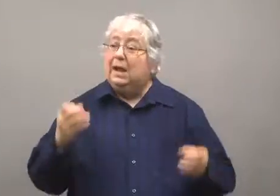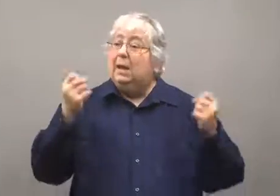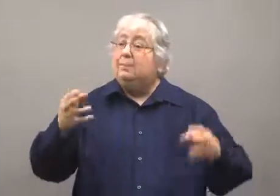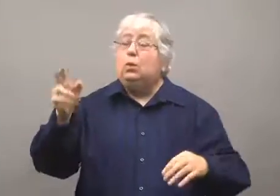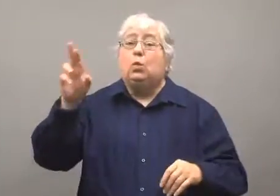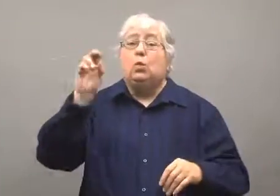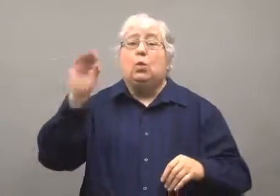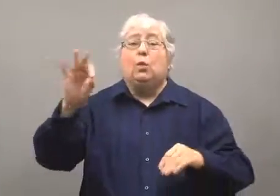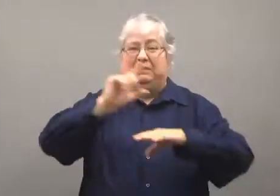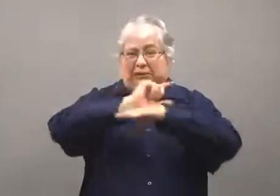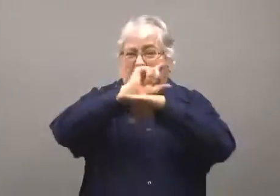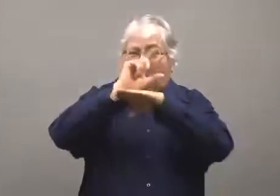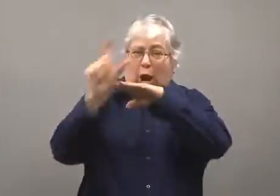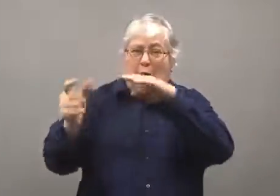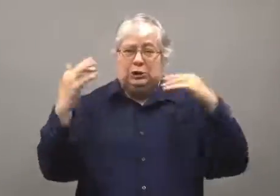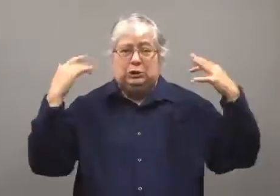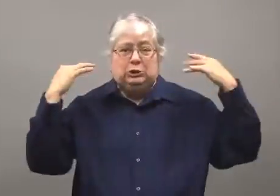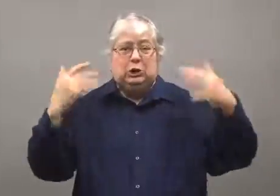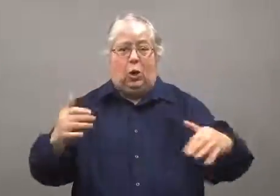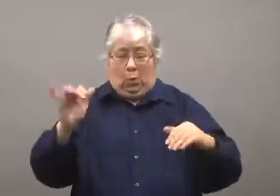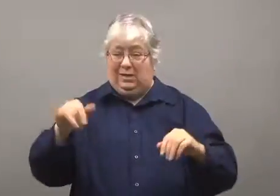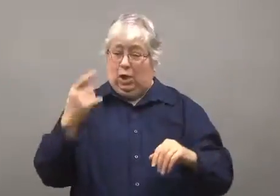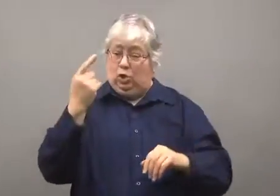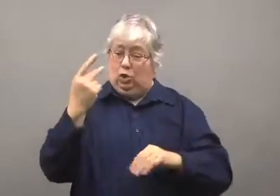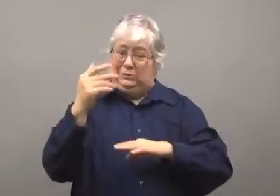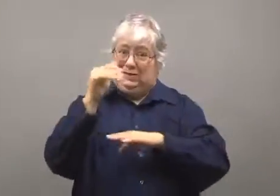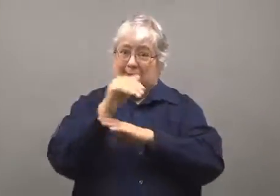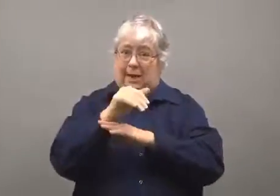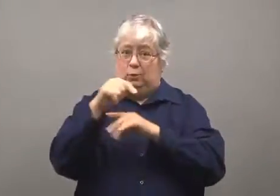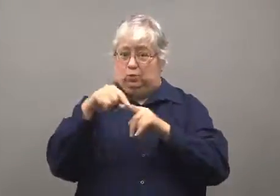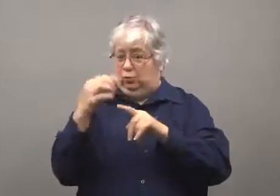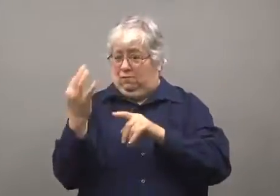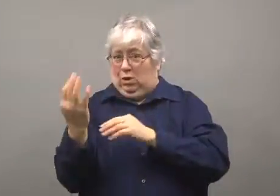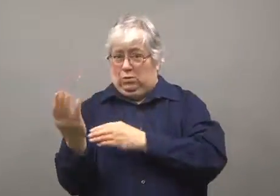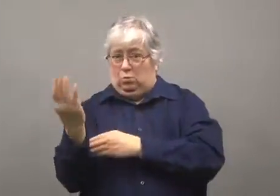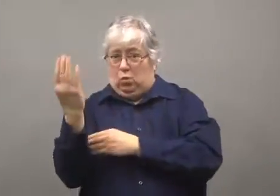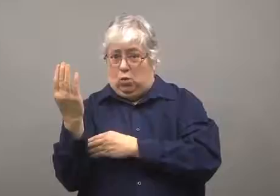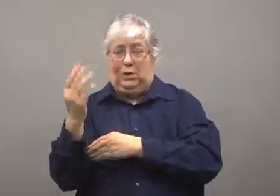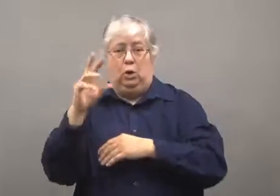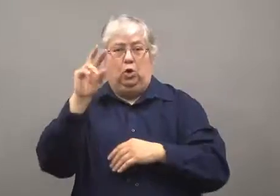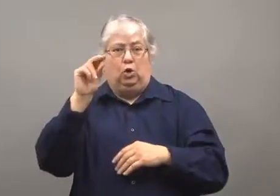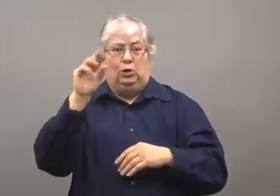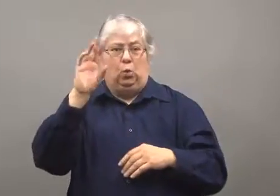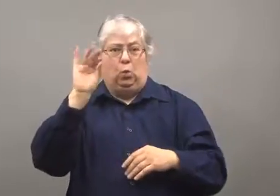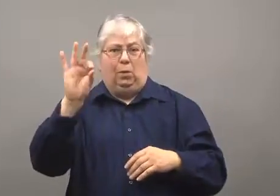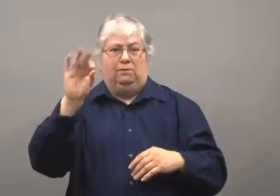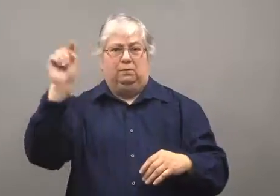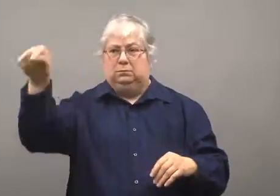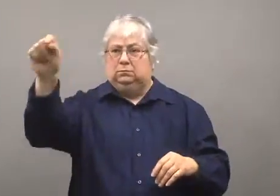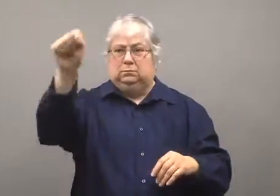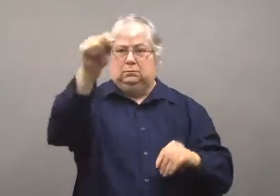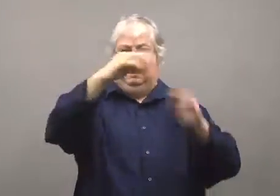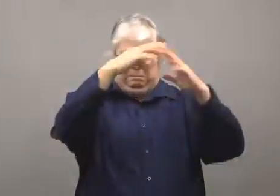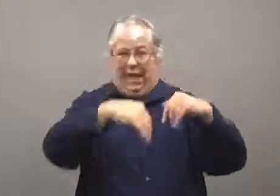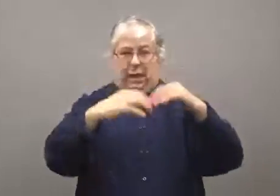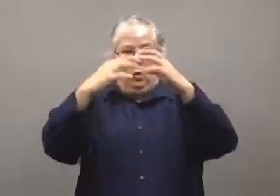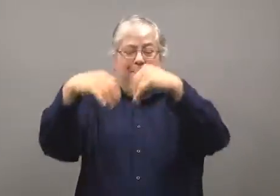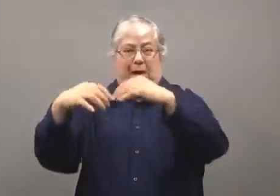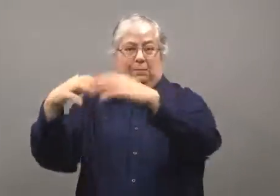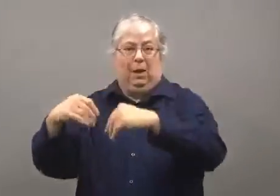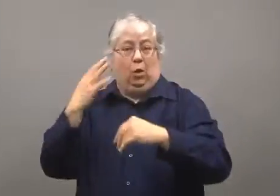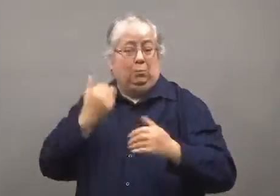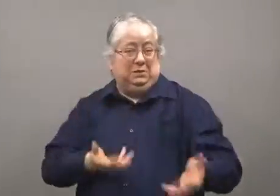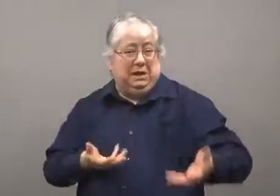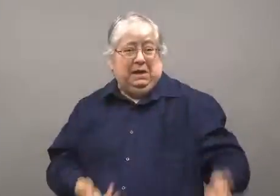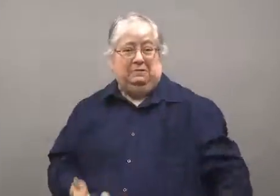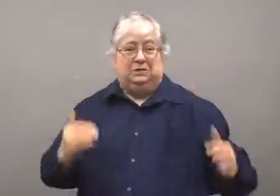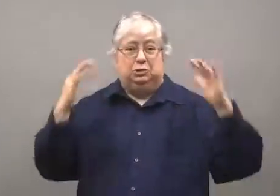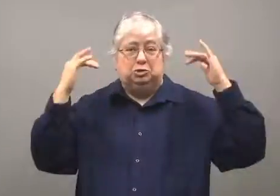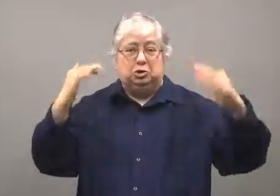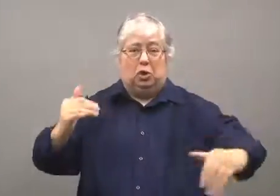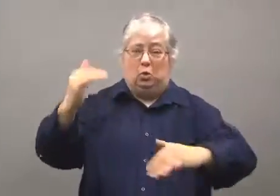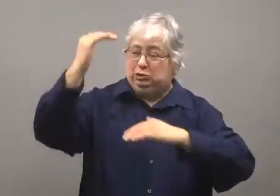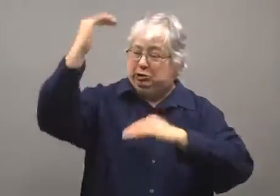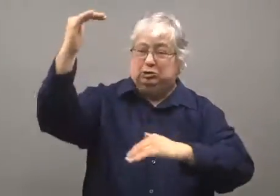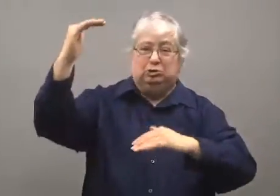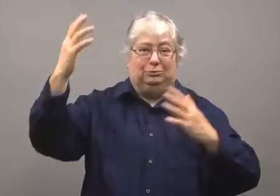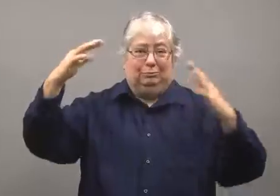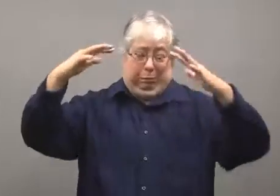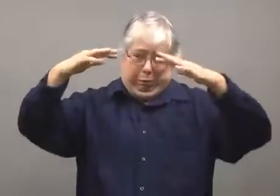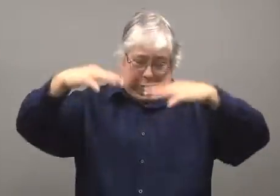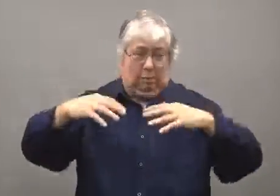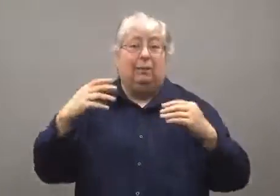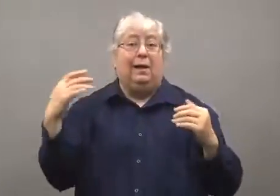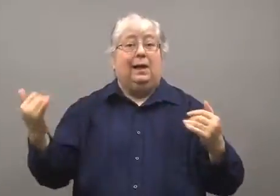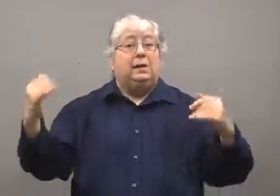A lot of roofs had a very thick layer of snow on them. From Thursday night to Friday morning,